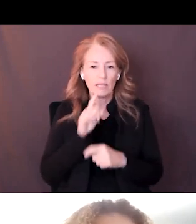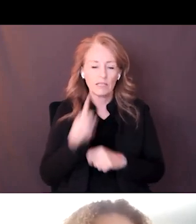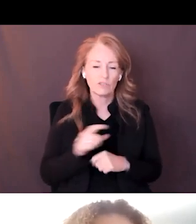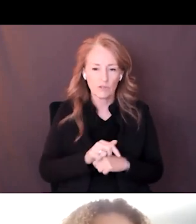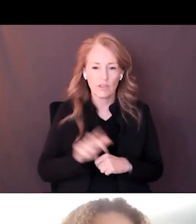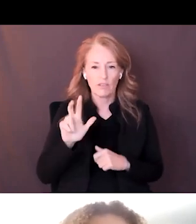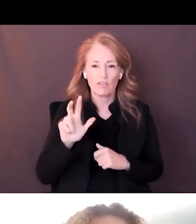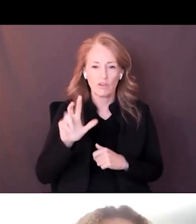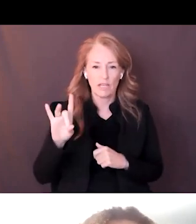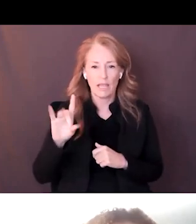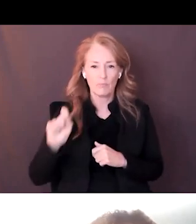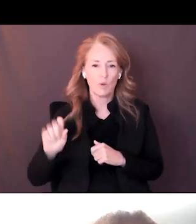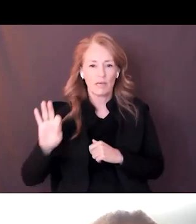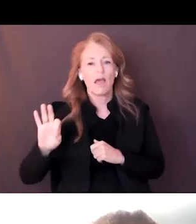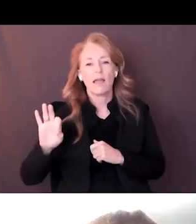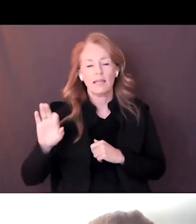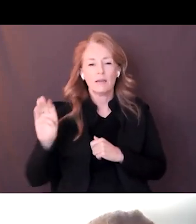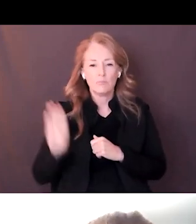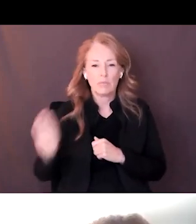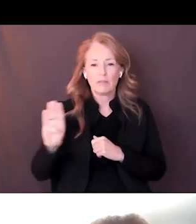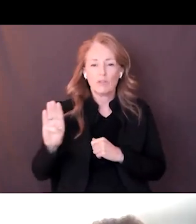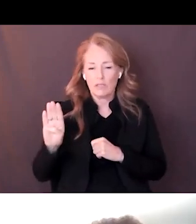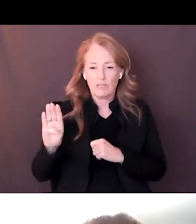COST SAVINGS.